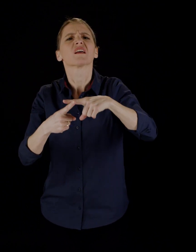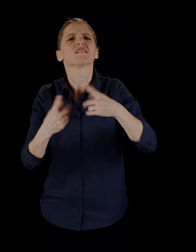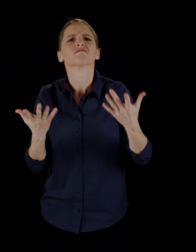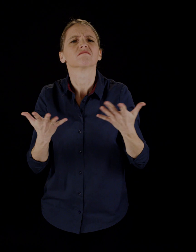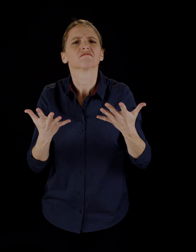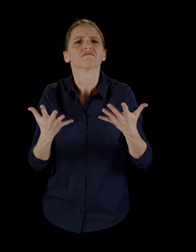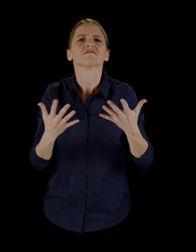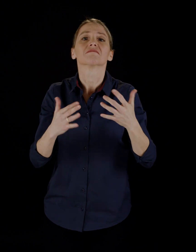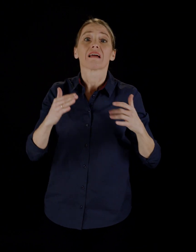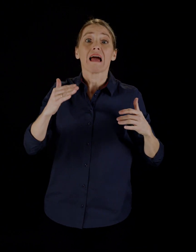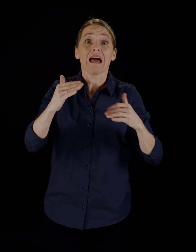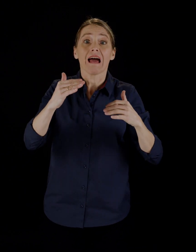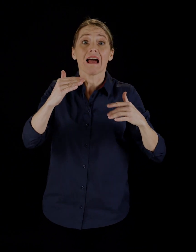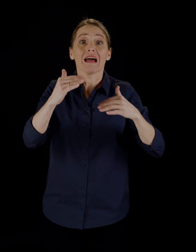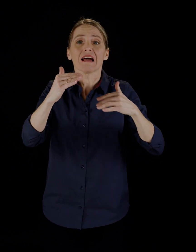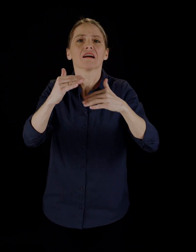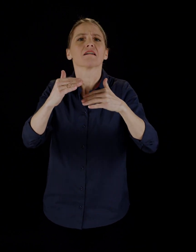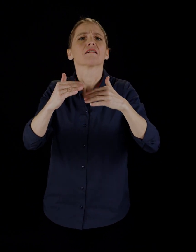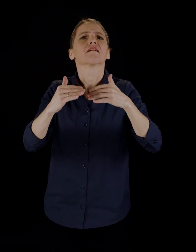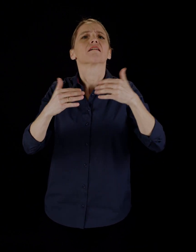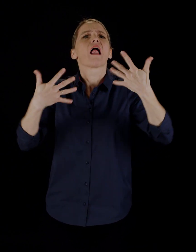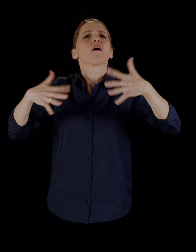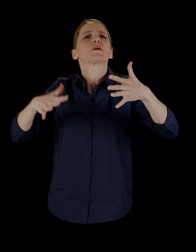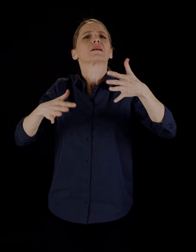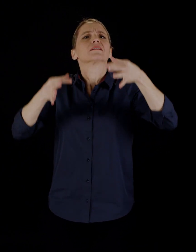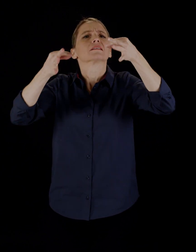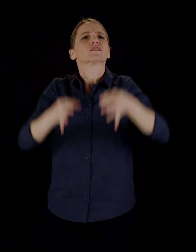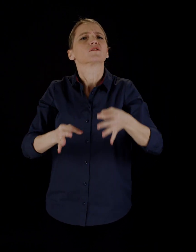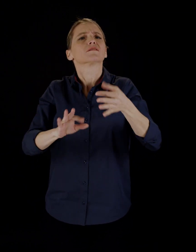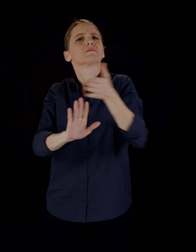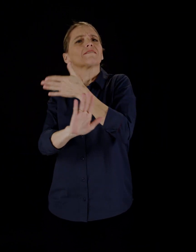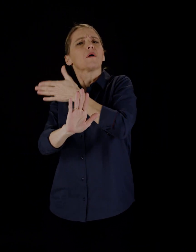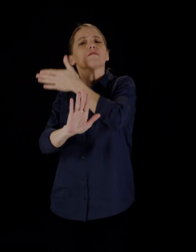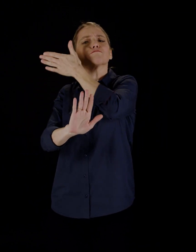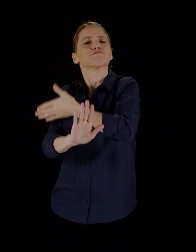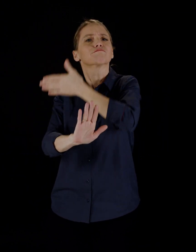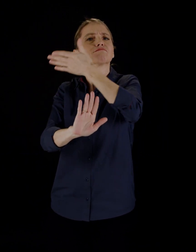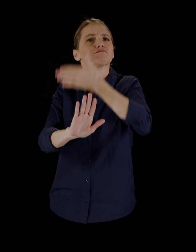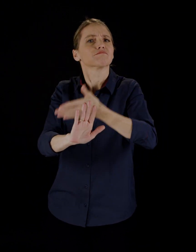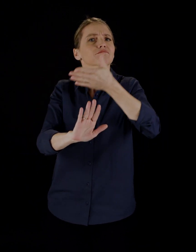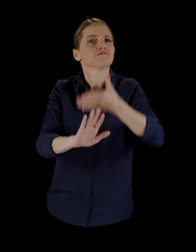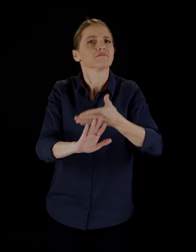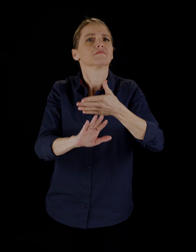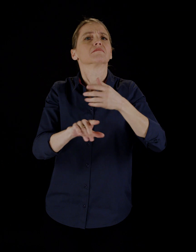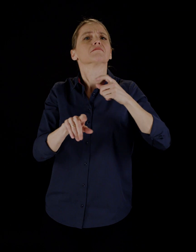A service provider must also notify a customer who has incurred data usage charges within